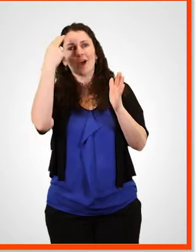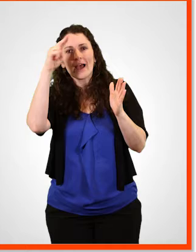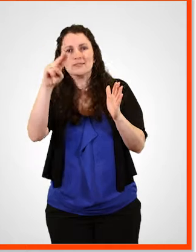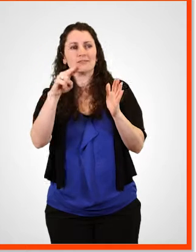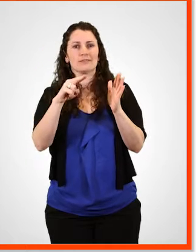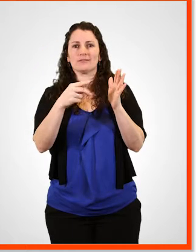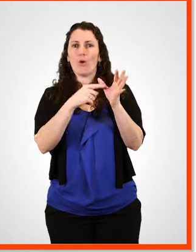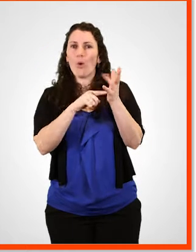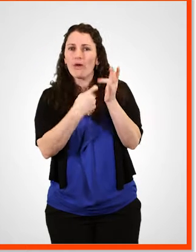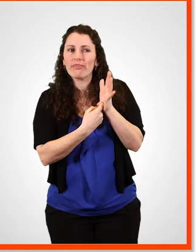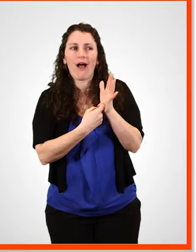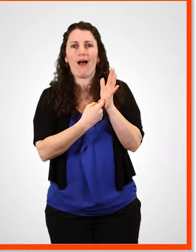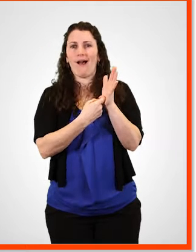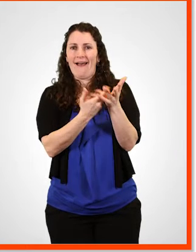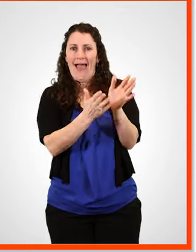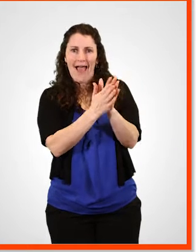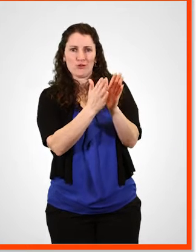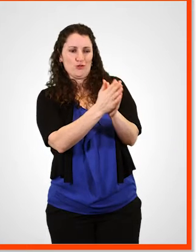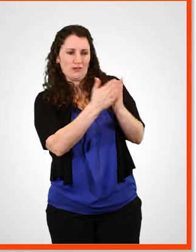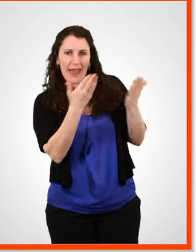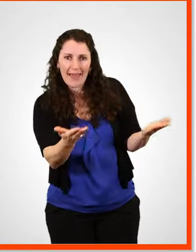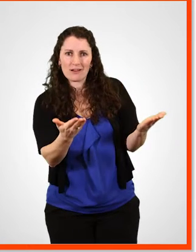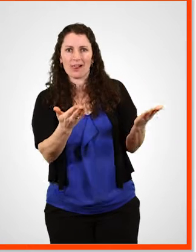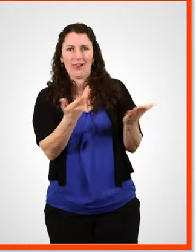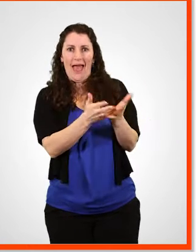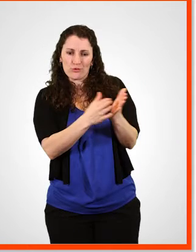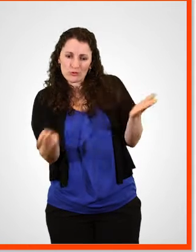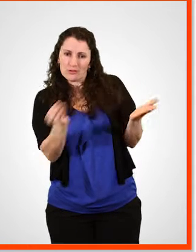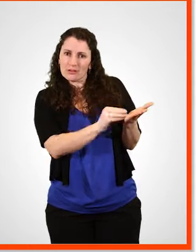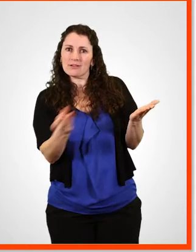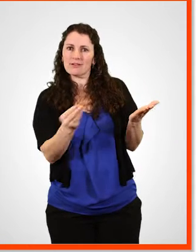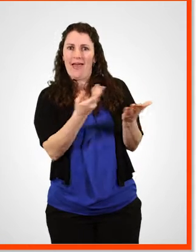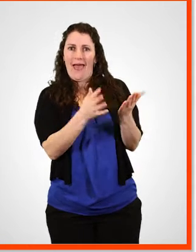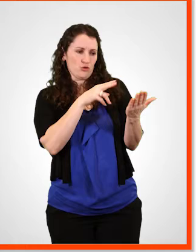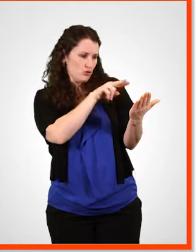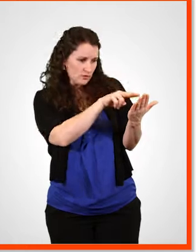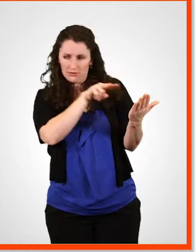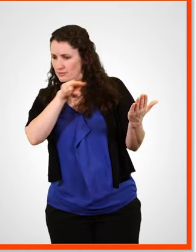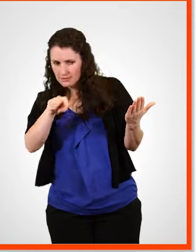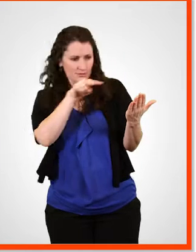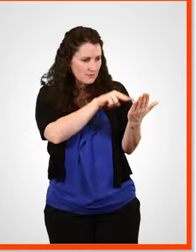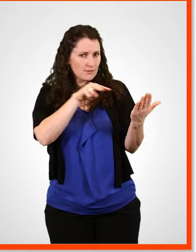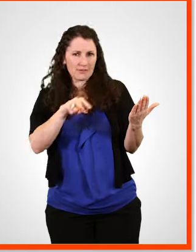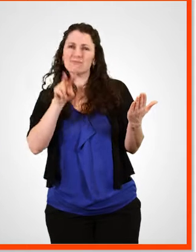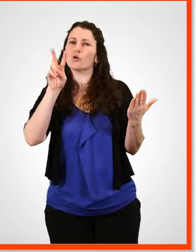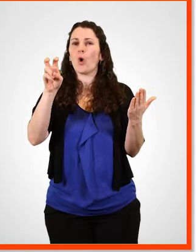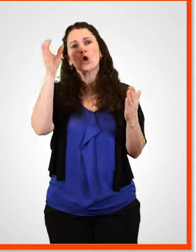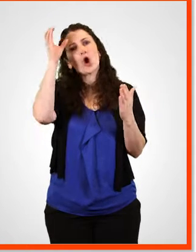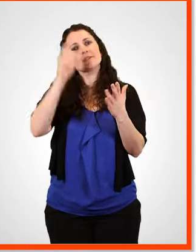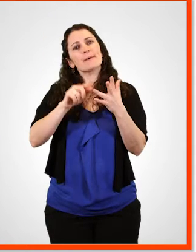the book-handling skills, kind of left to right orientation, sometimes referred to as concepts of print. And they should also by this stage understand